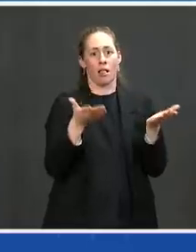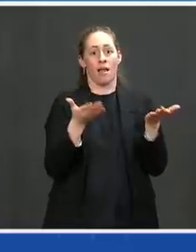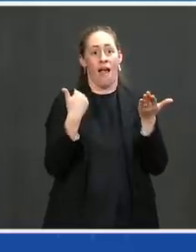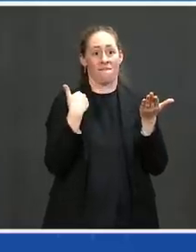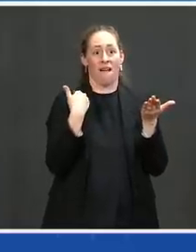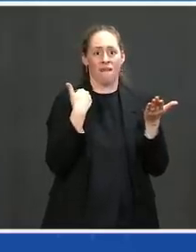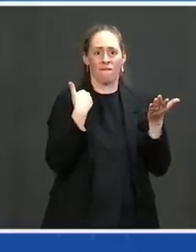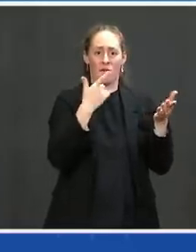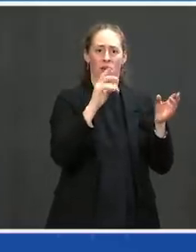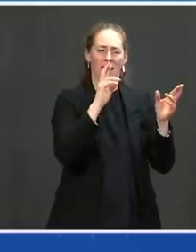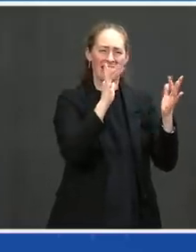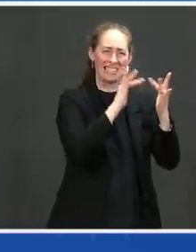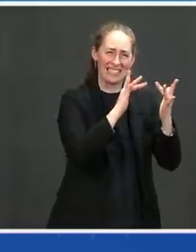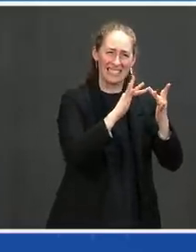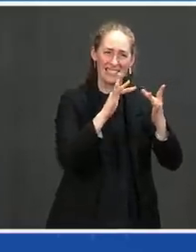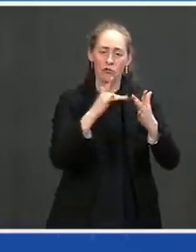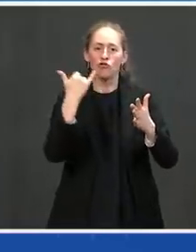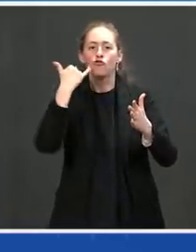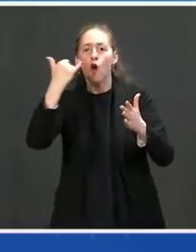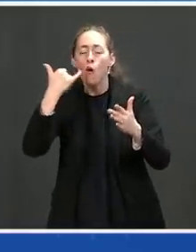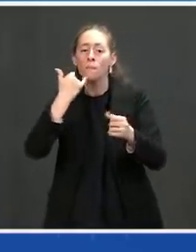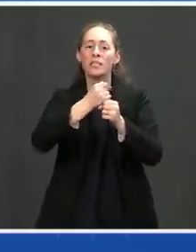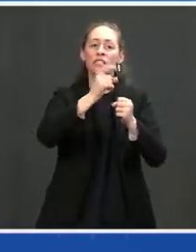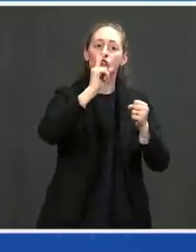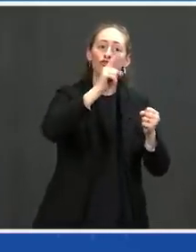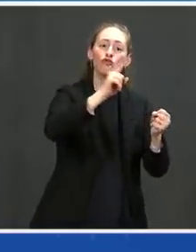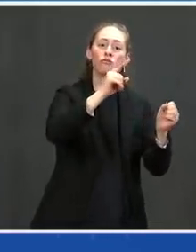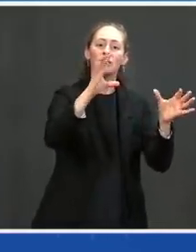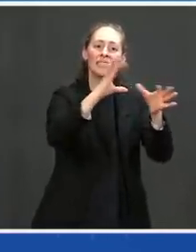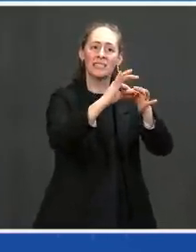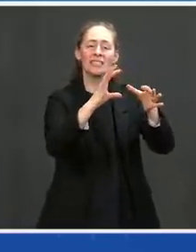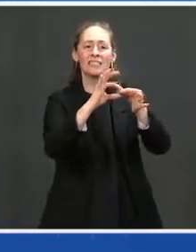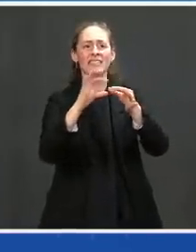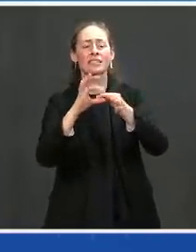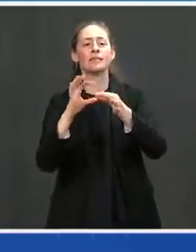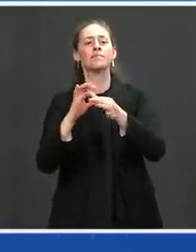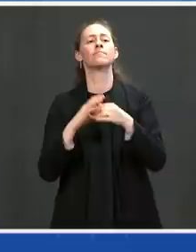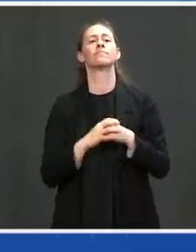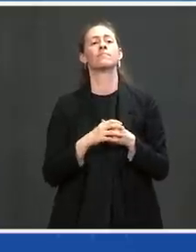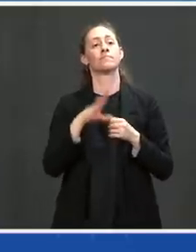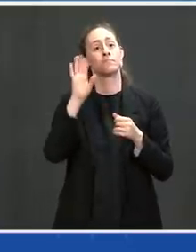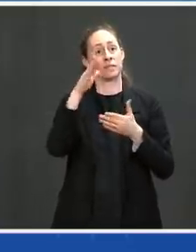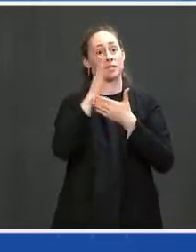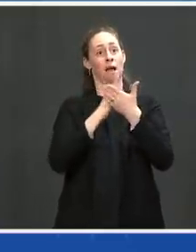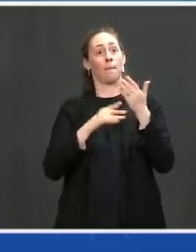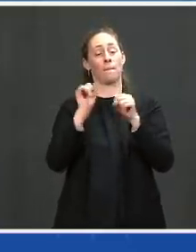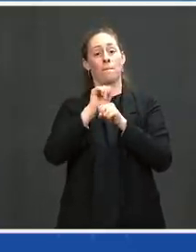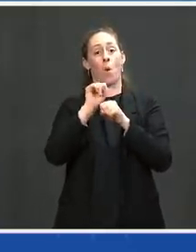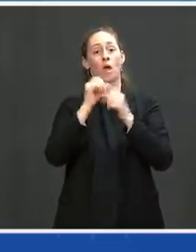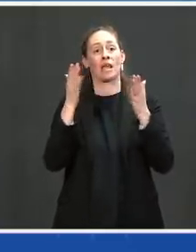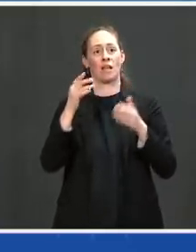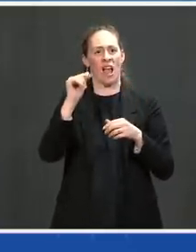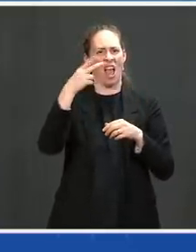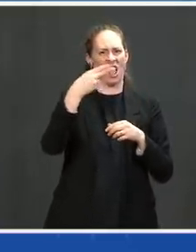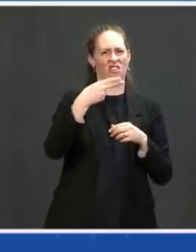from getting some of the employees at HHS -- and there's a lot of them doing other things -- and move them into making those calls.